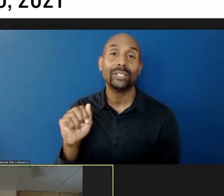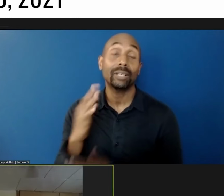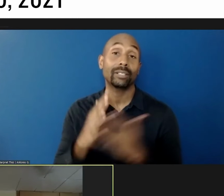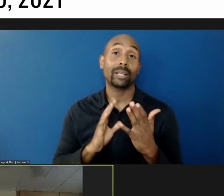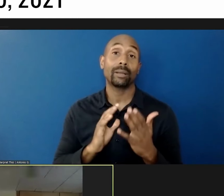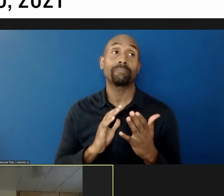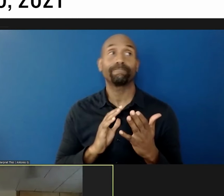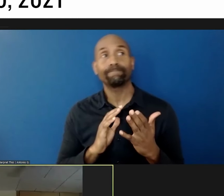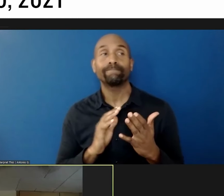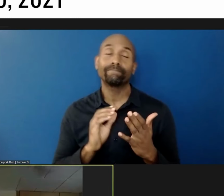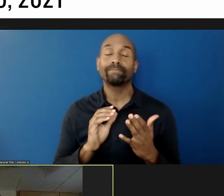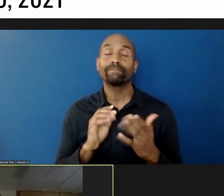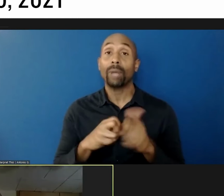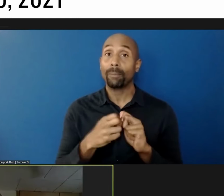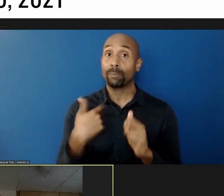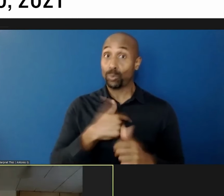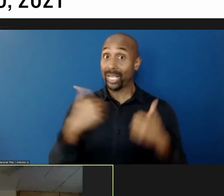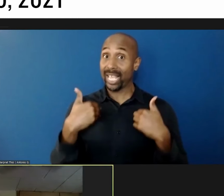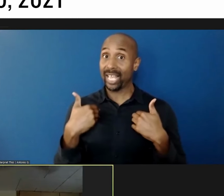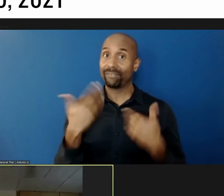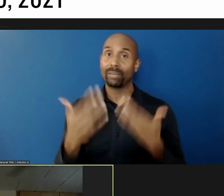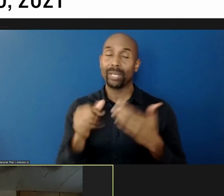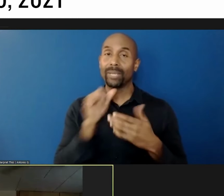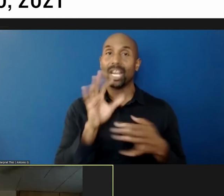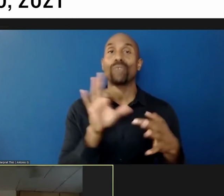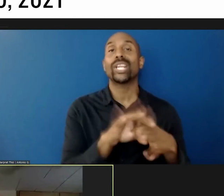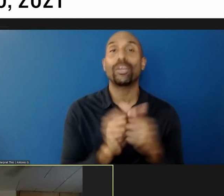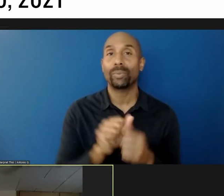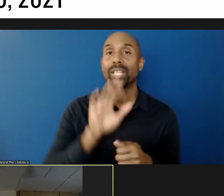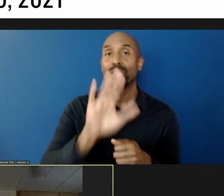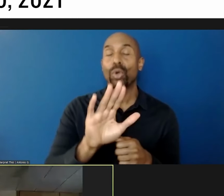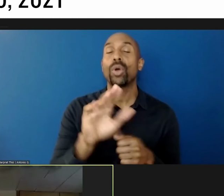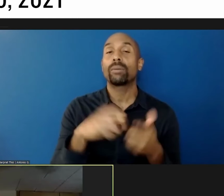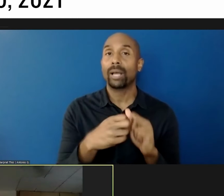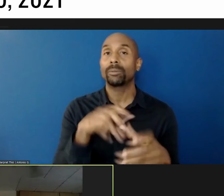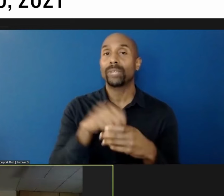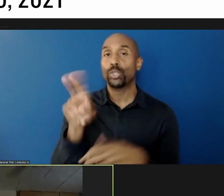not in the same way relatable to the ones that you might have in the U.S. or in the